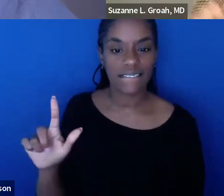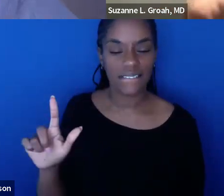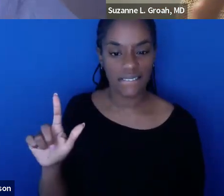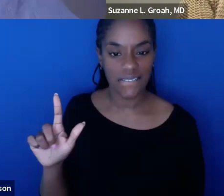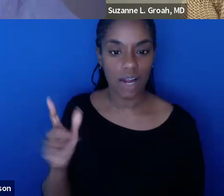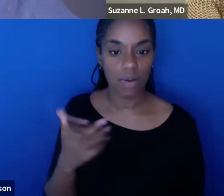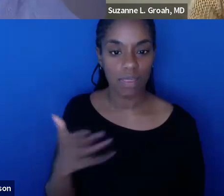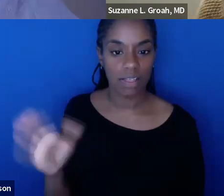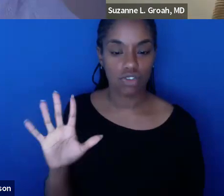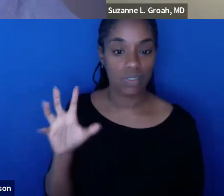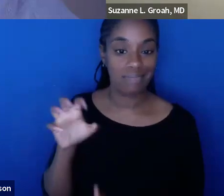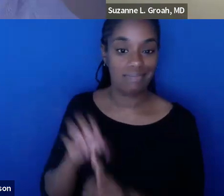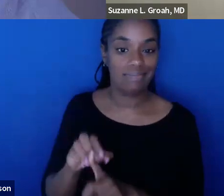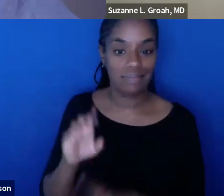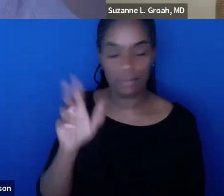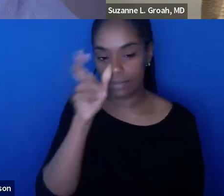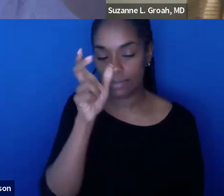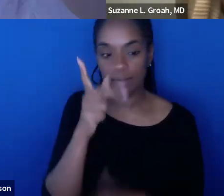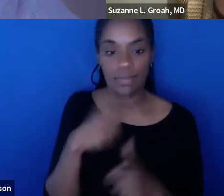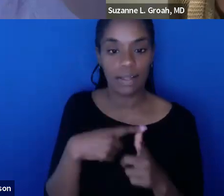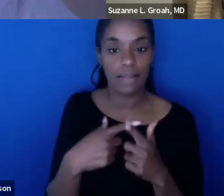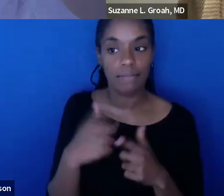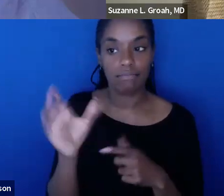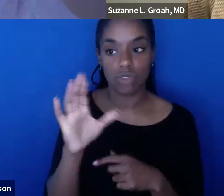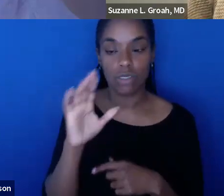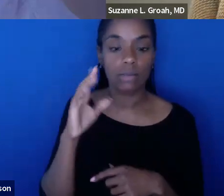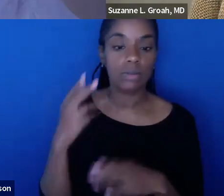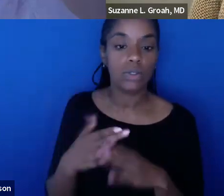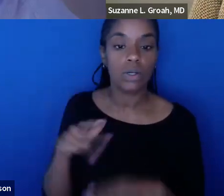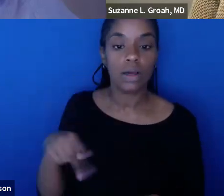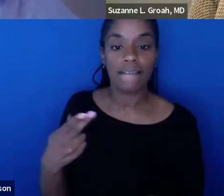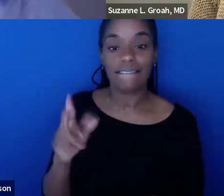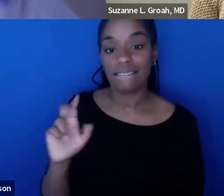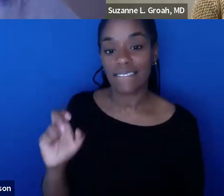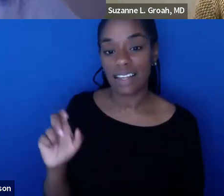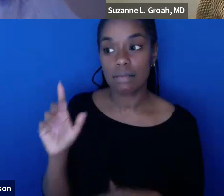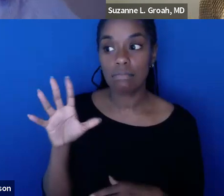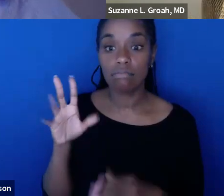And then she's looking at using phage either in the bloodstream or in the